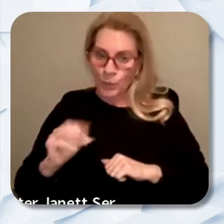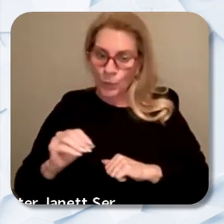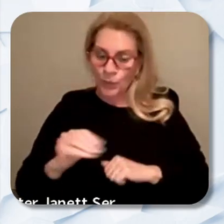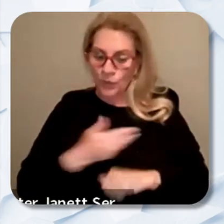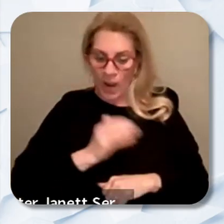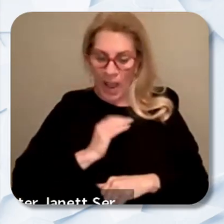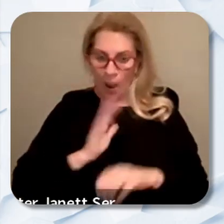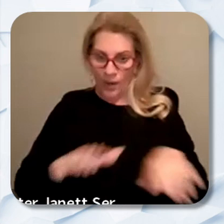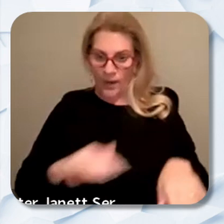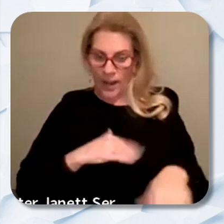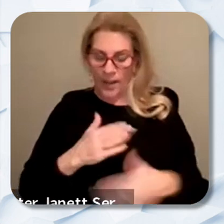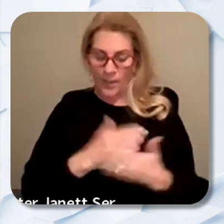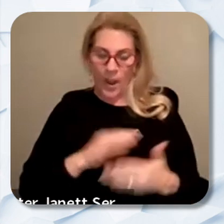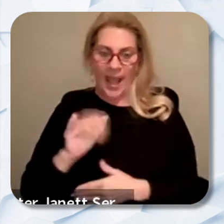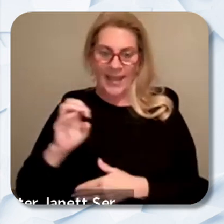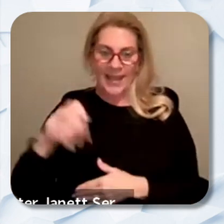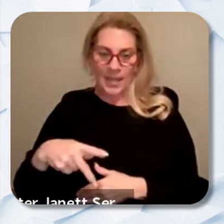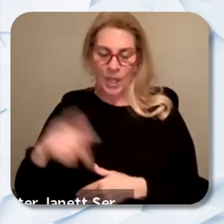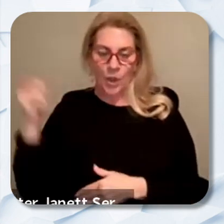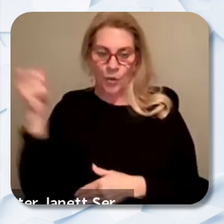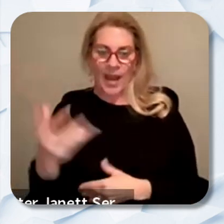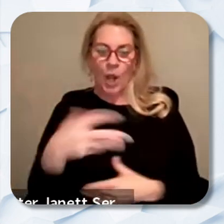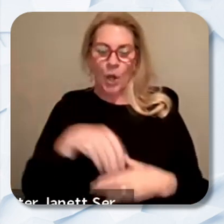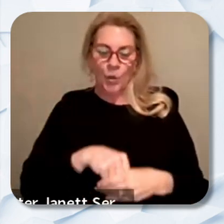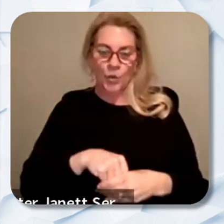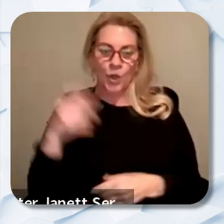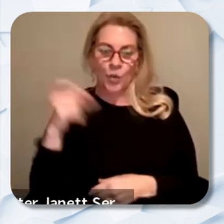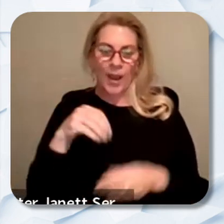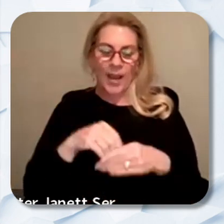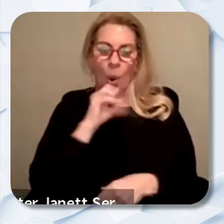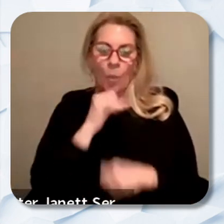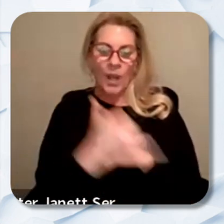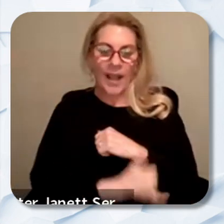in part of the IEEP grant which is an inclusion grant in Orange County and for kiddos with speech